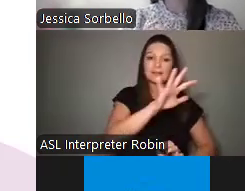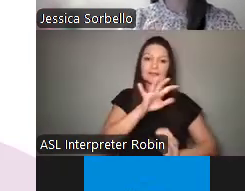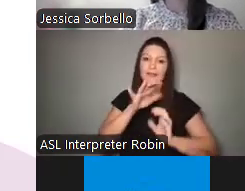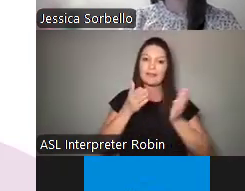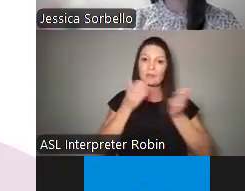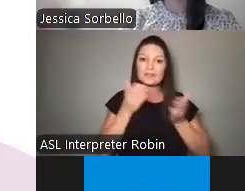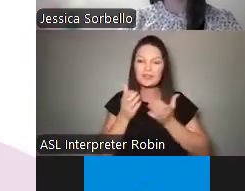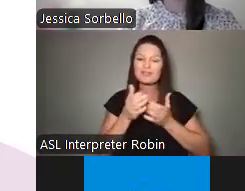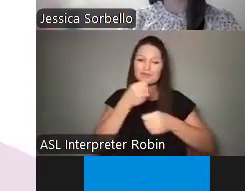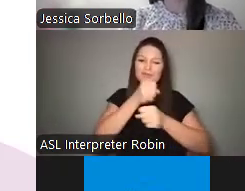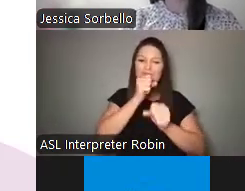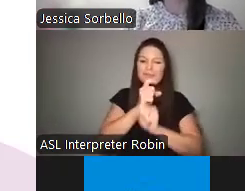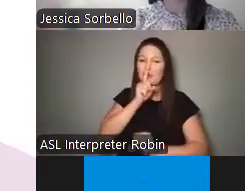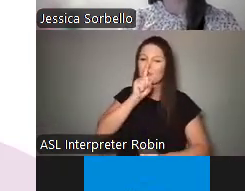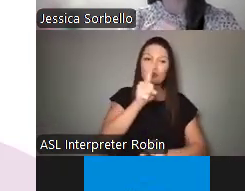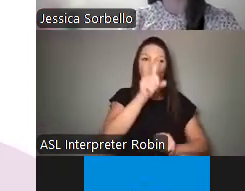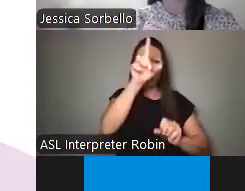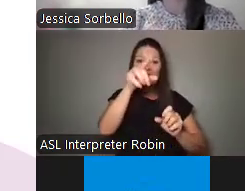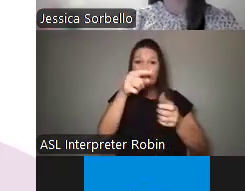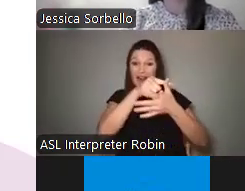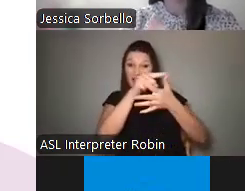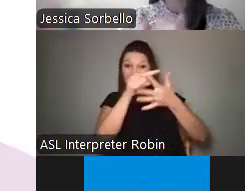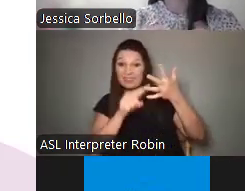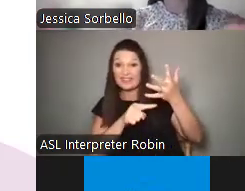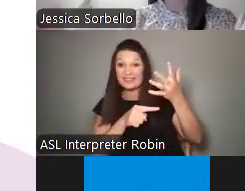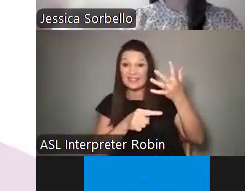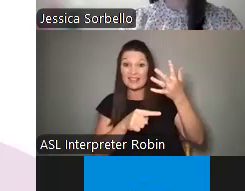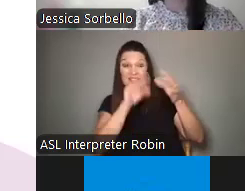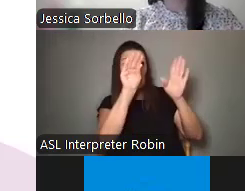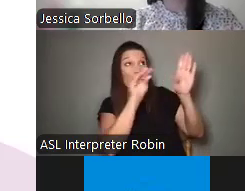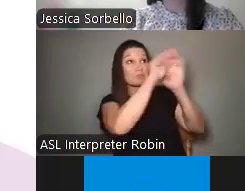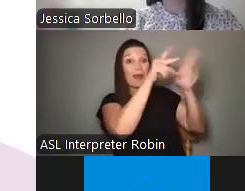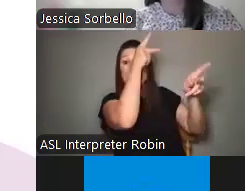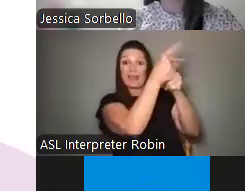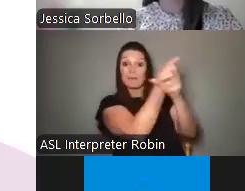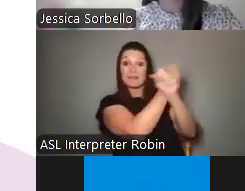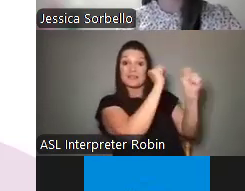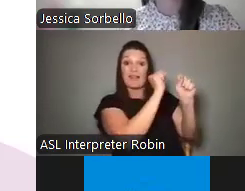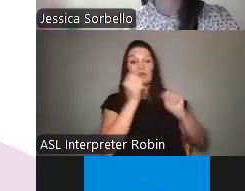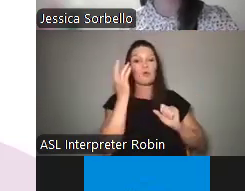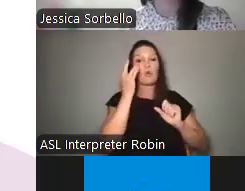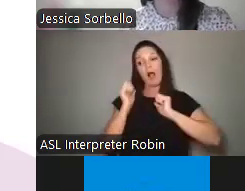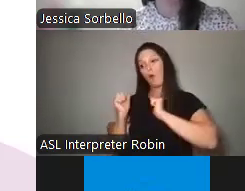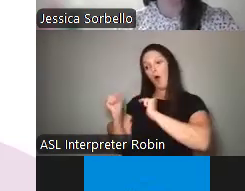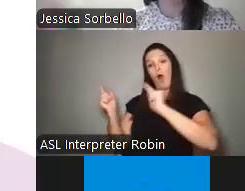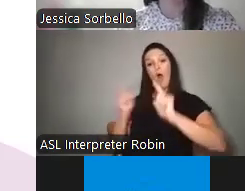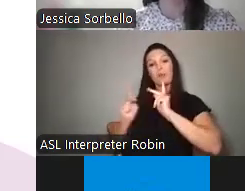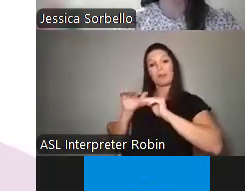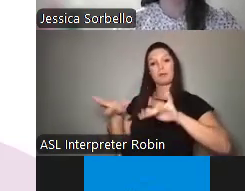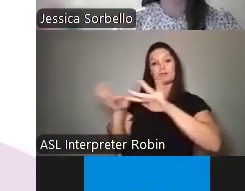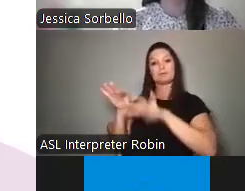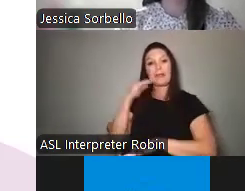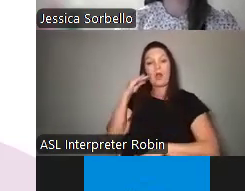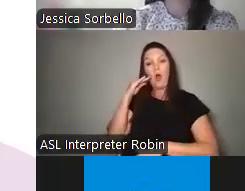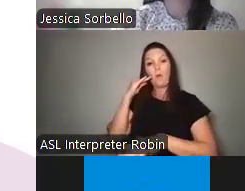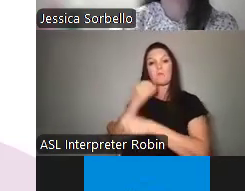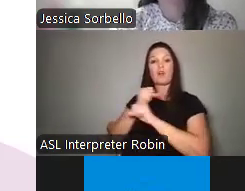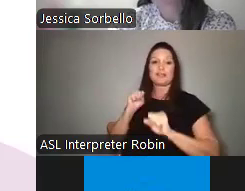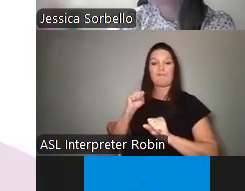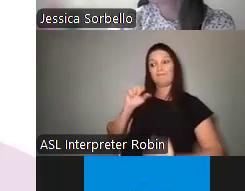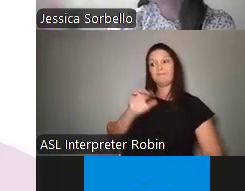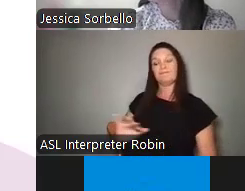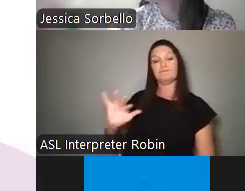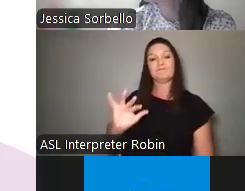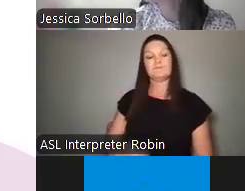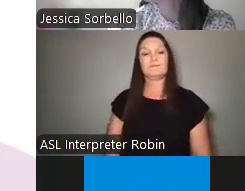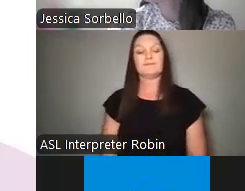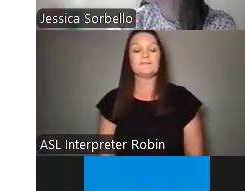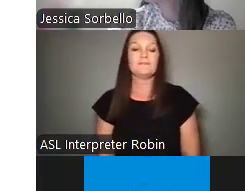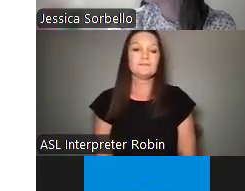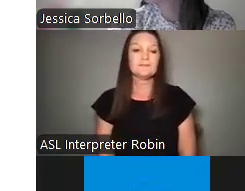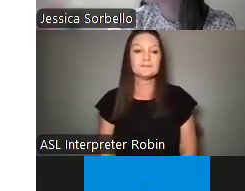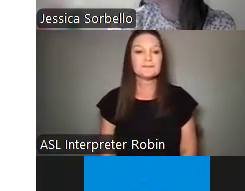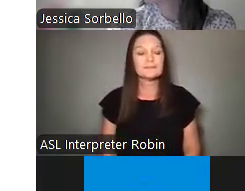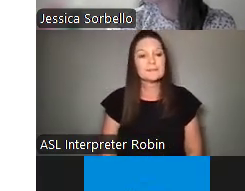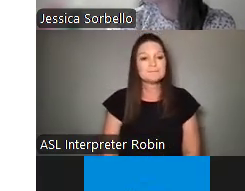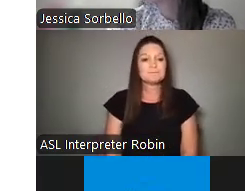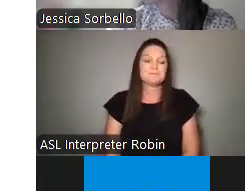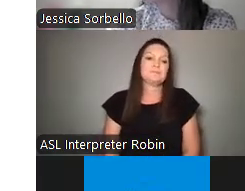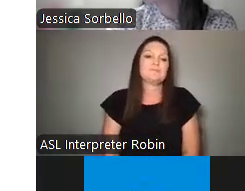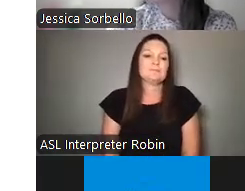of